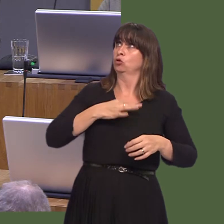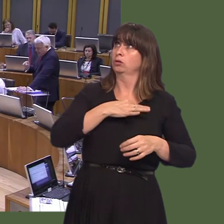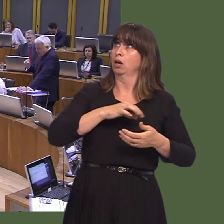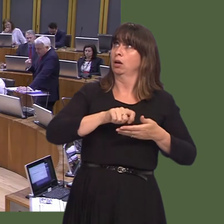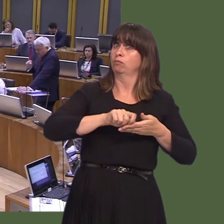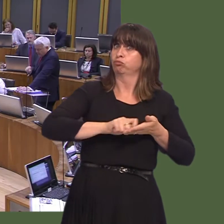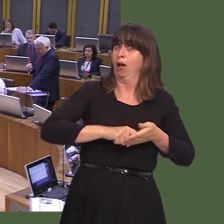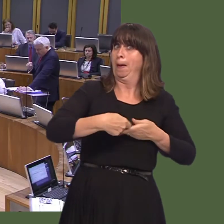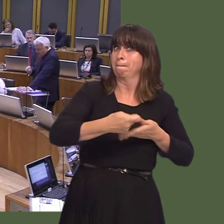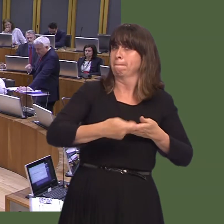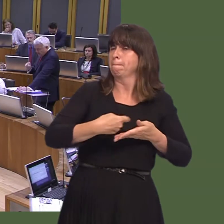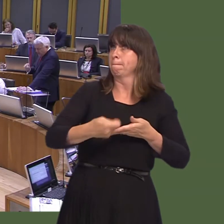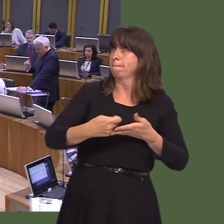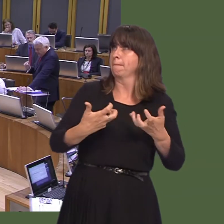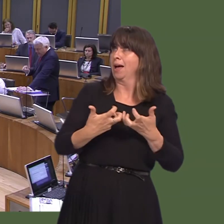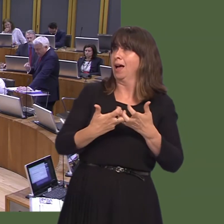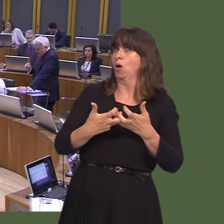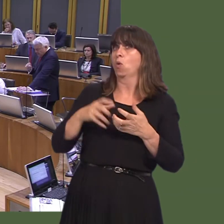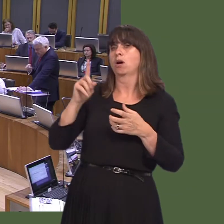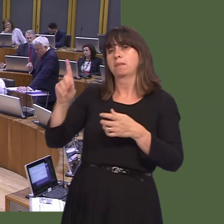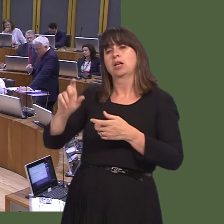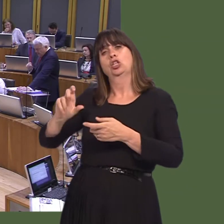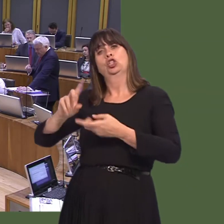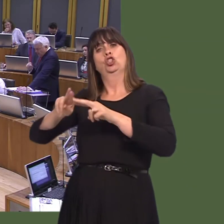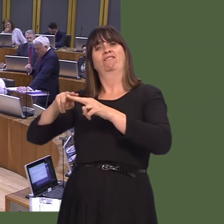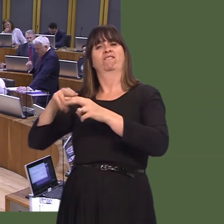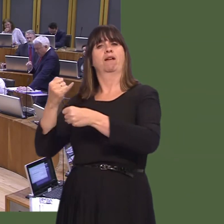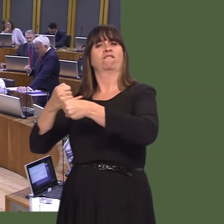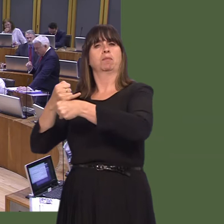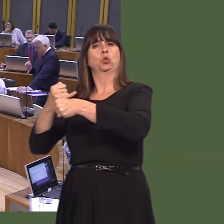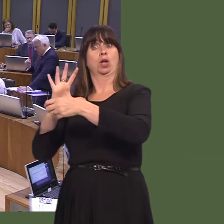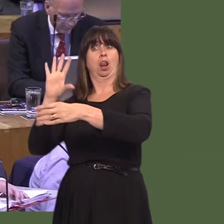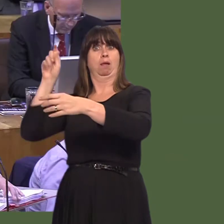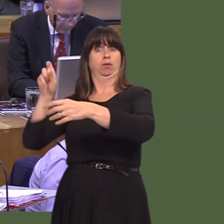However, the chief pharmaceutical officer, Andrew Evans, is a non-voting member of the panel.